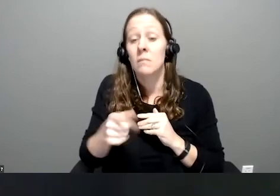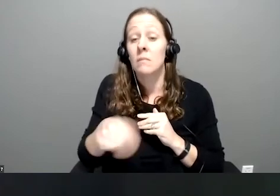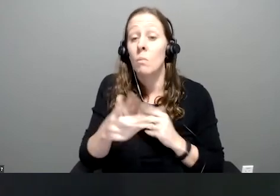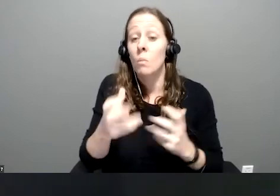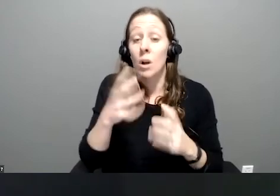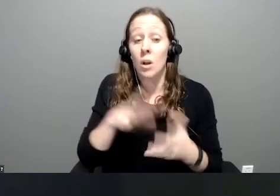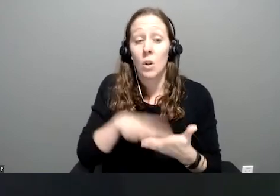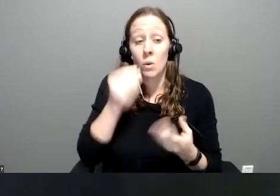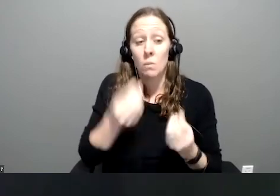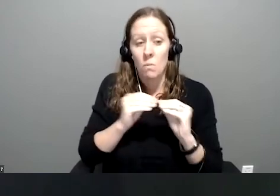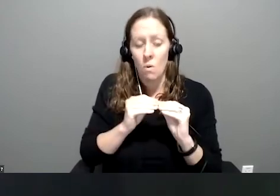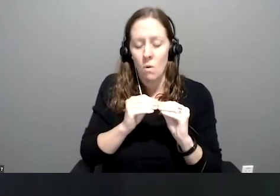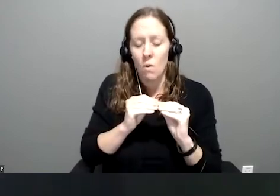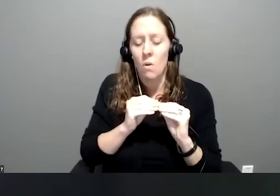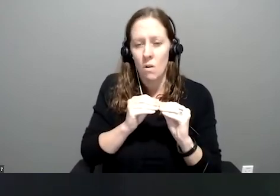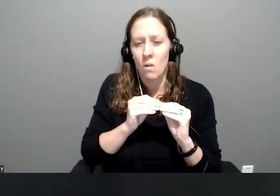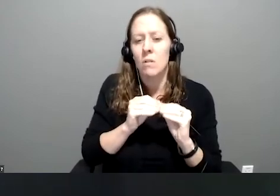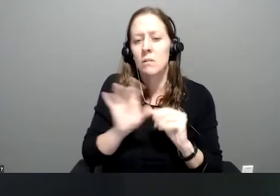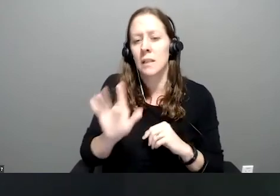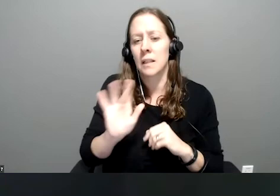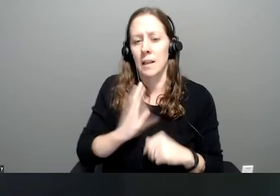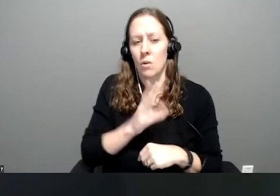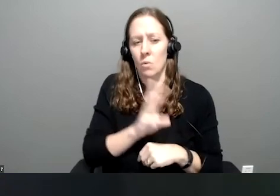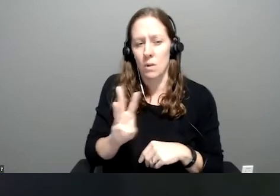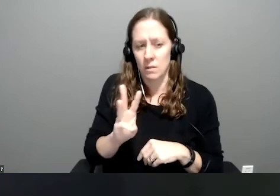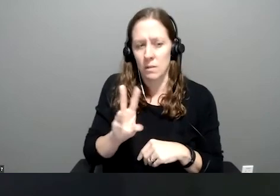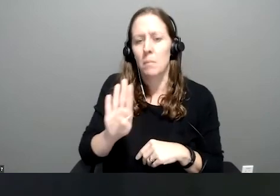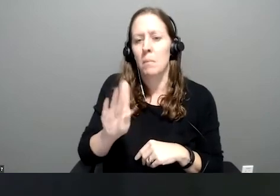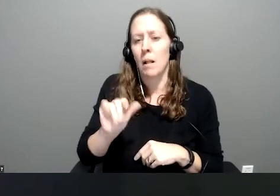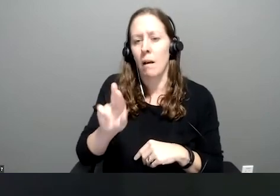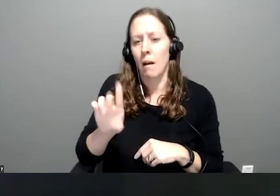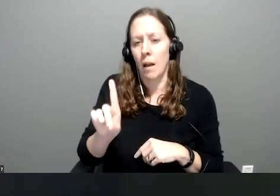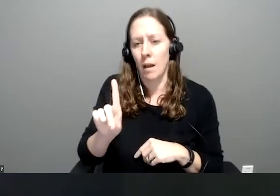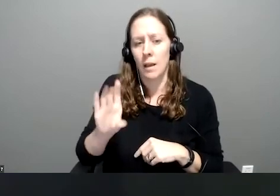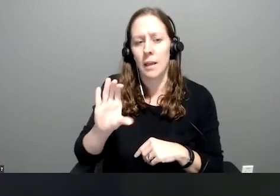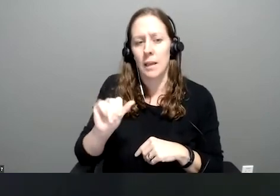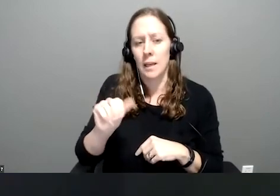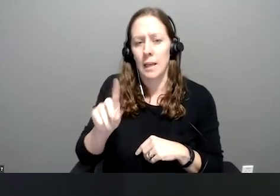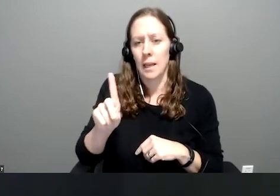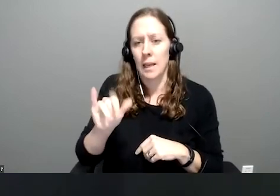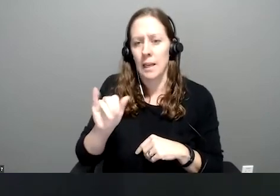www.blindcanadians.ca Thank you.